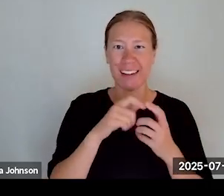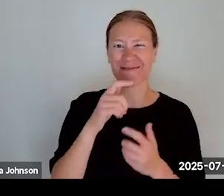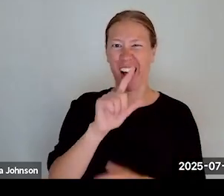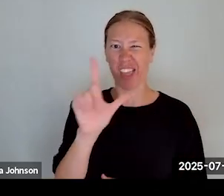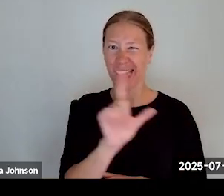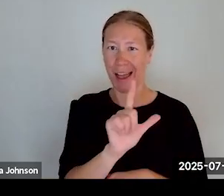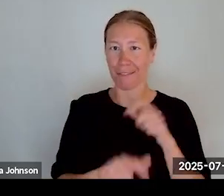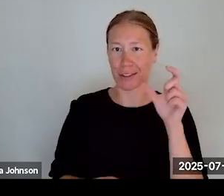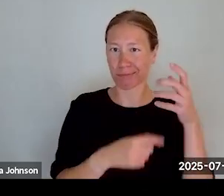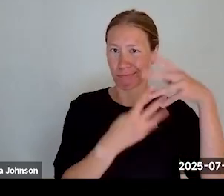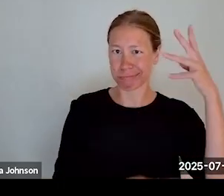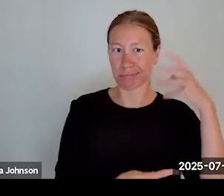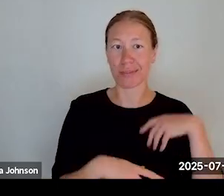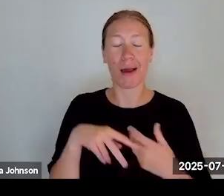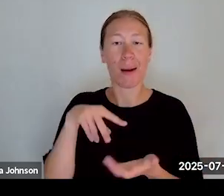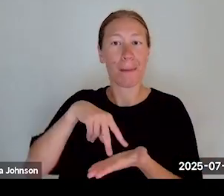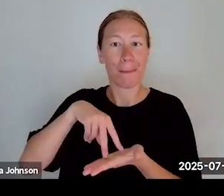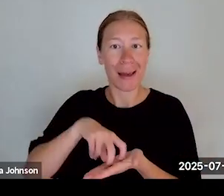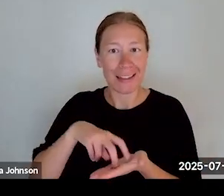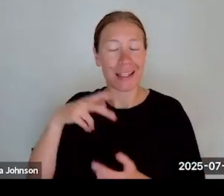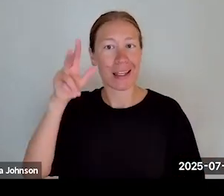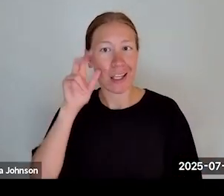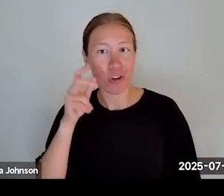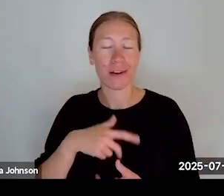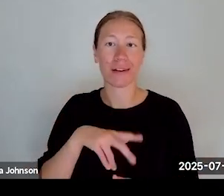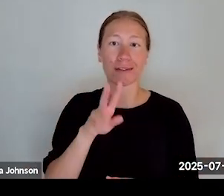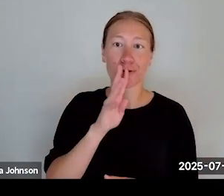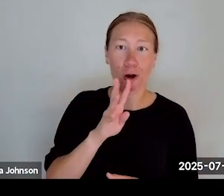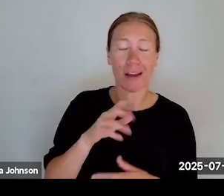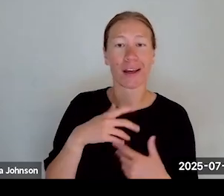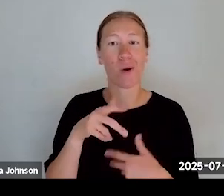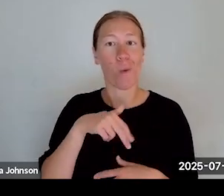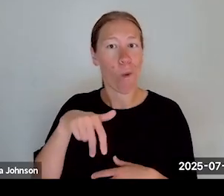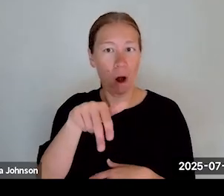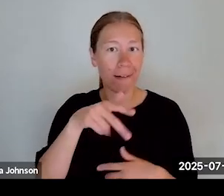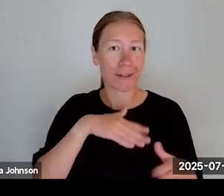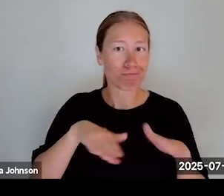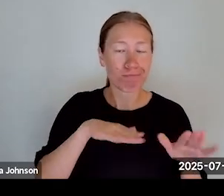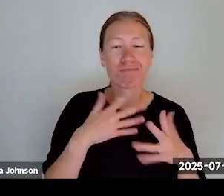hearing, talking, walking, and even performing manual tasks,